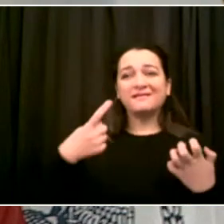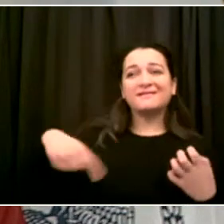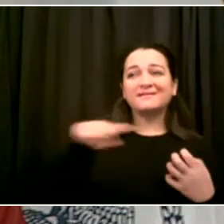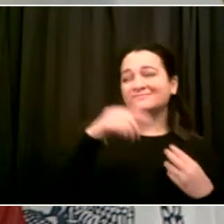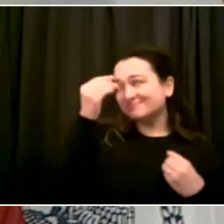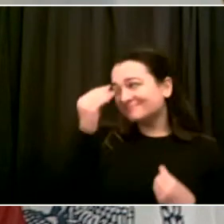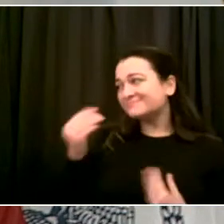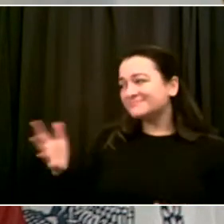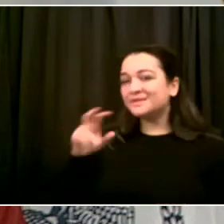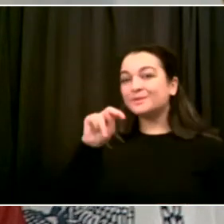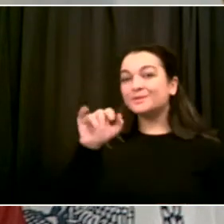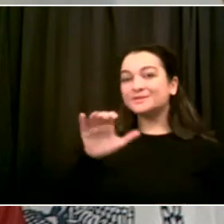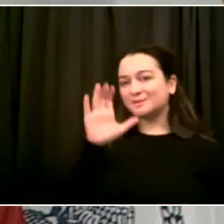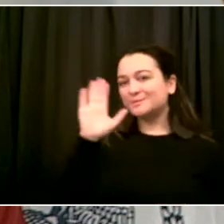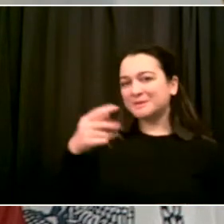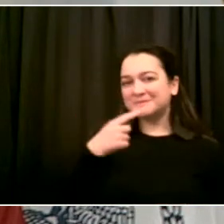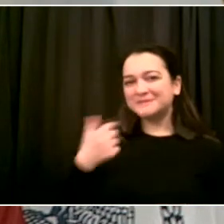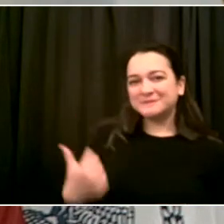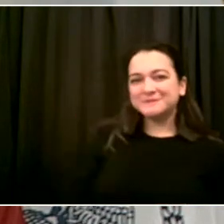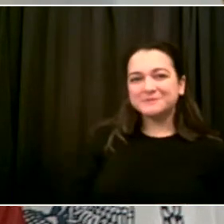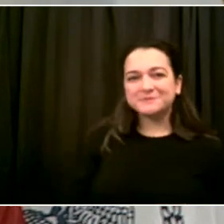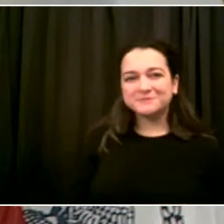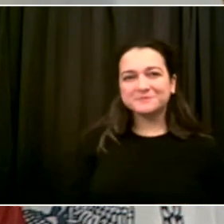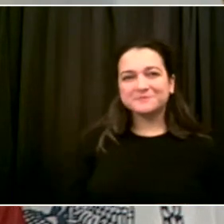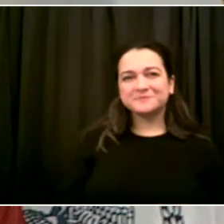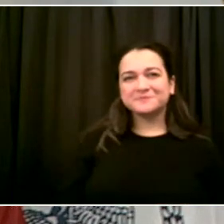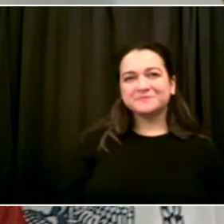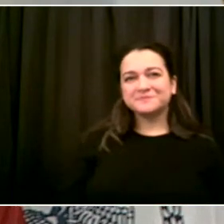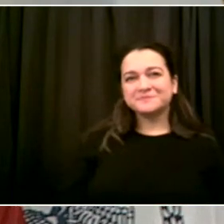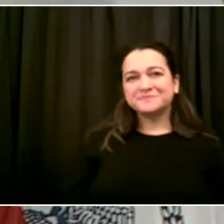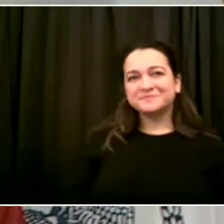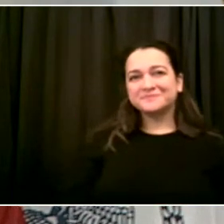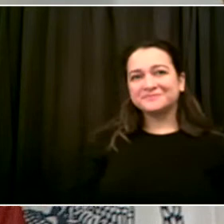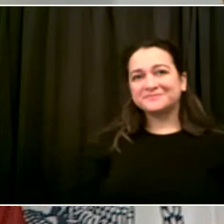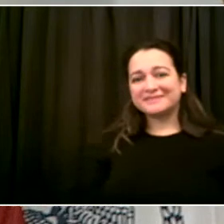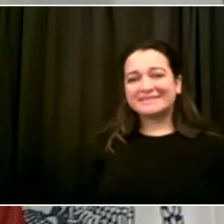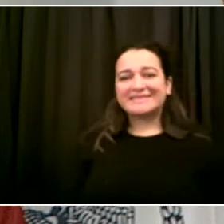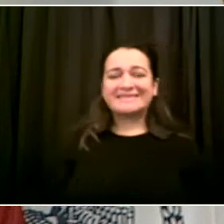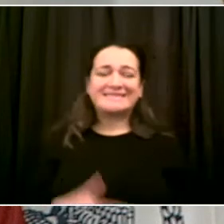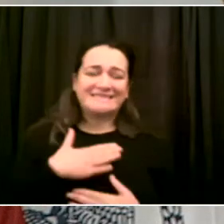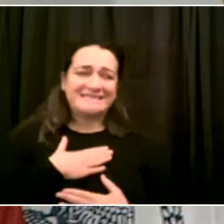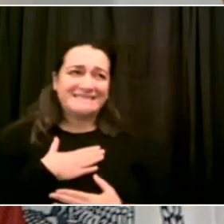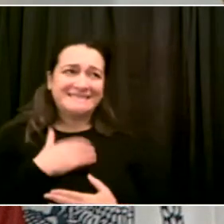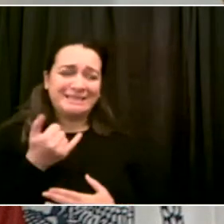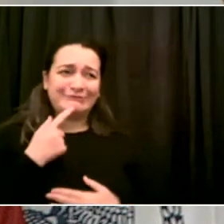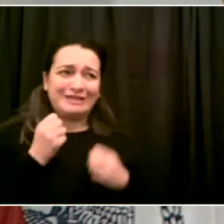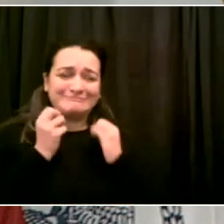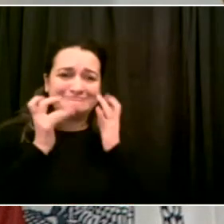GOING TO MISS YOU. I AAM BLUSHING, OBVIOUSLY.